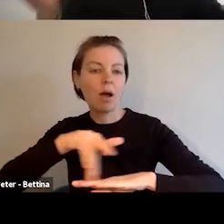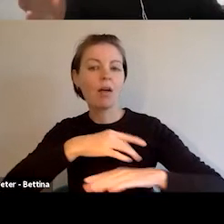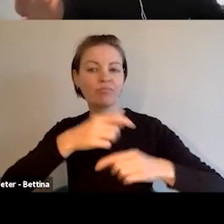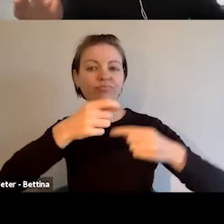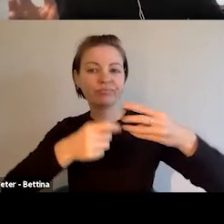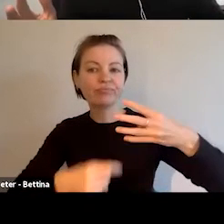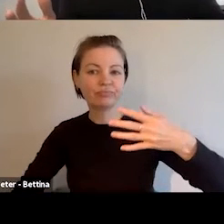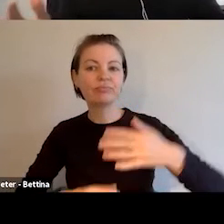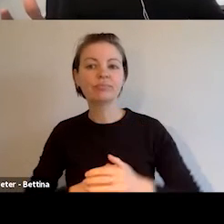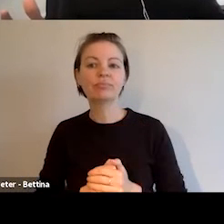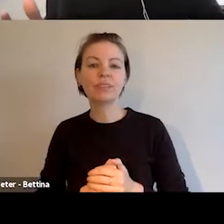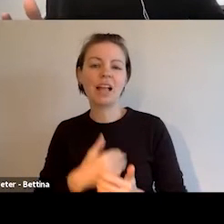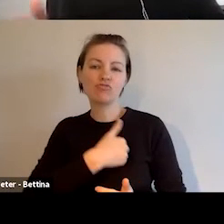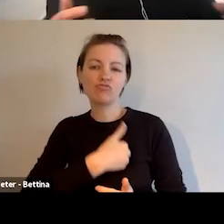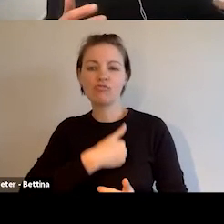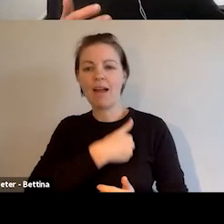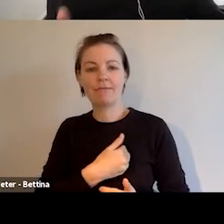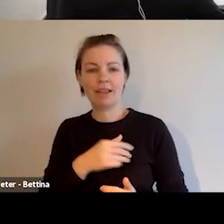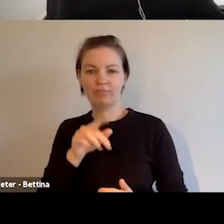This is a rough sketch of what the degree looks like.